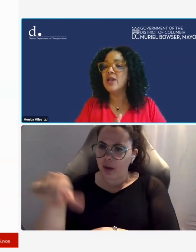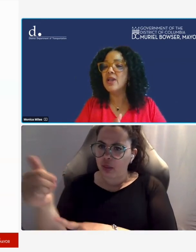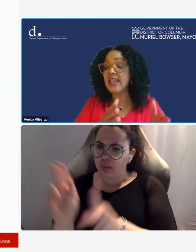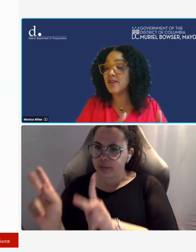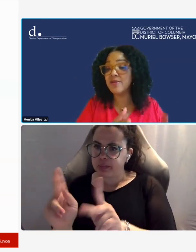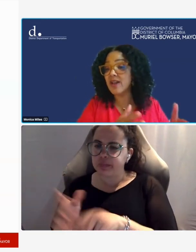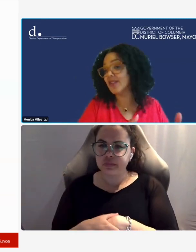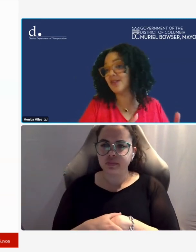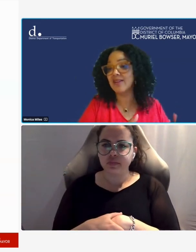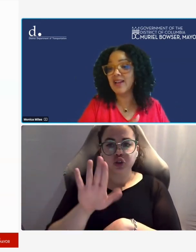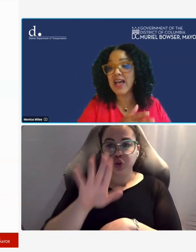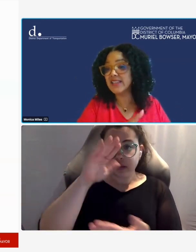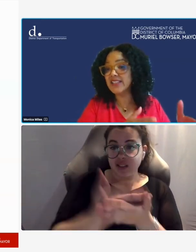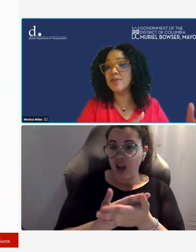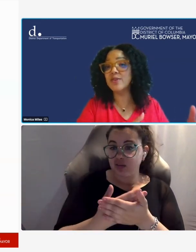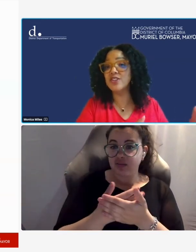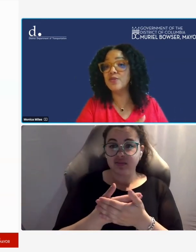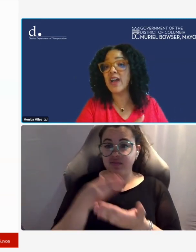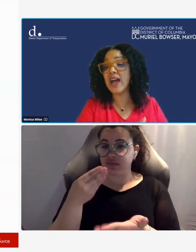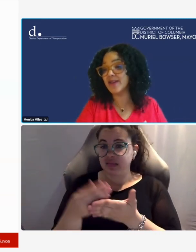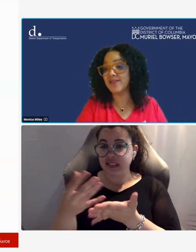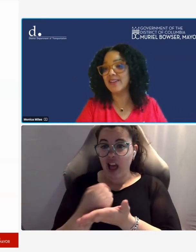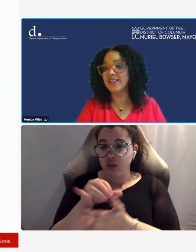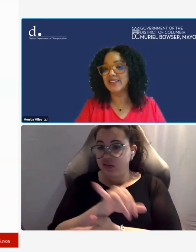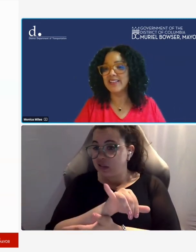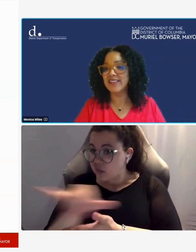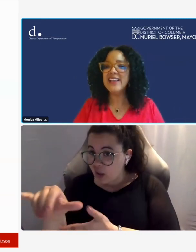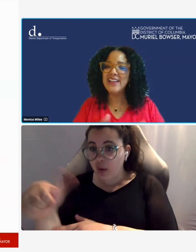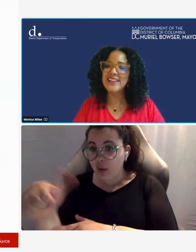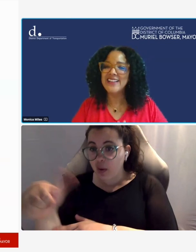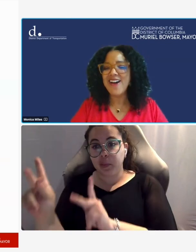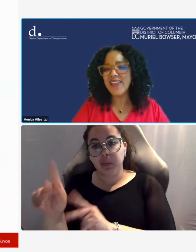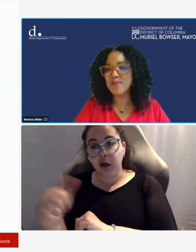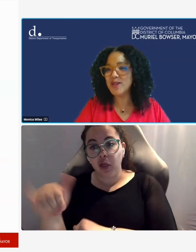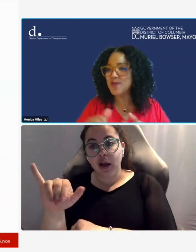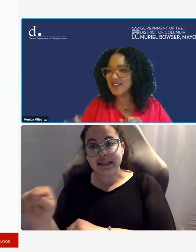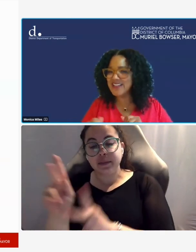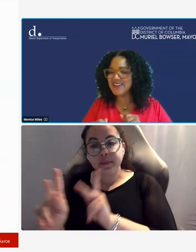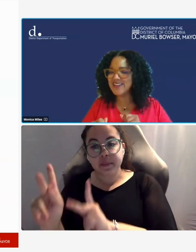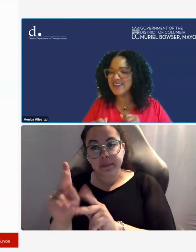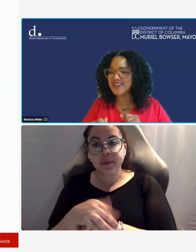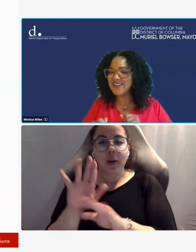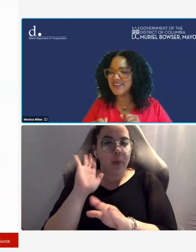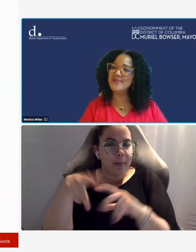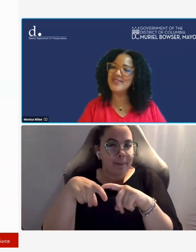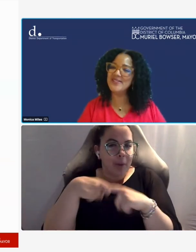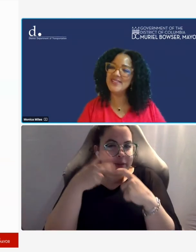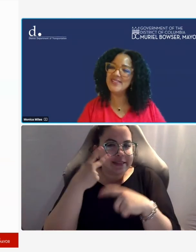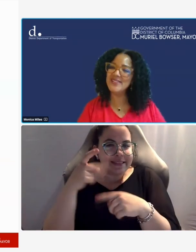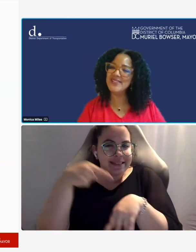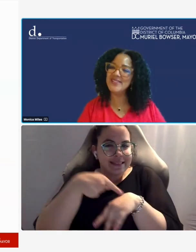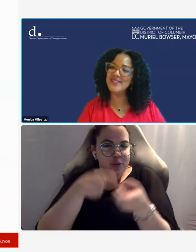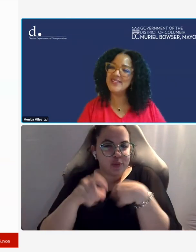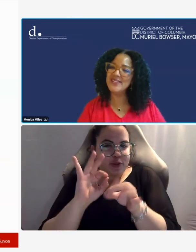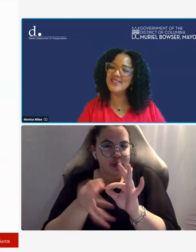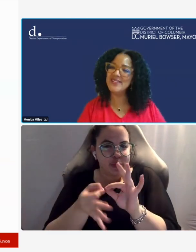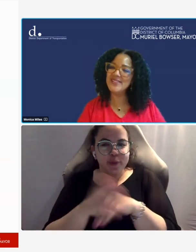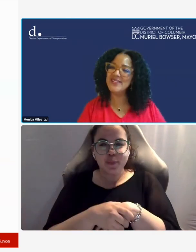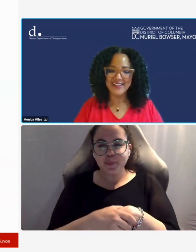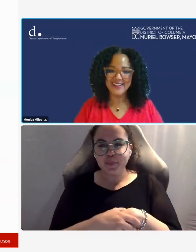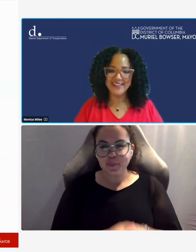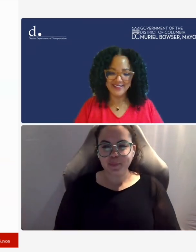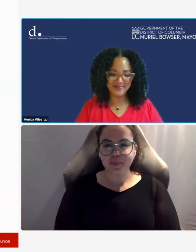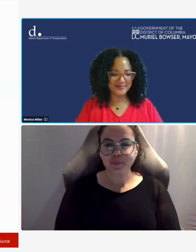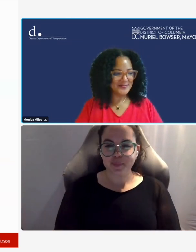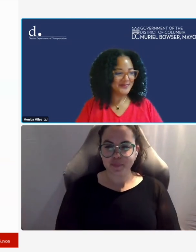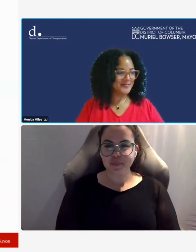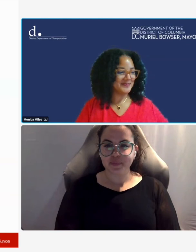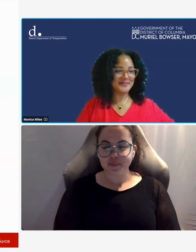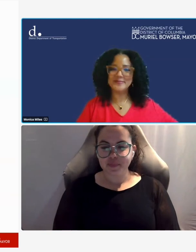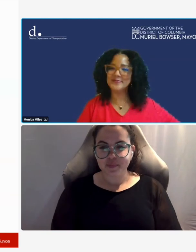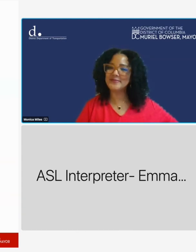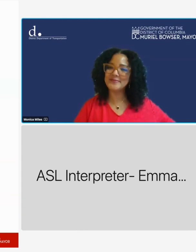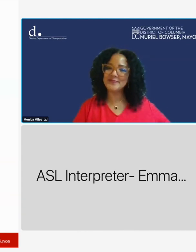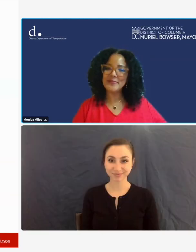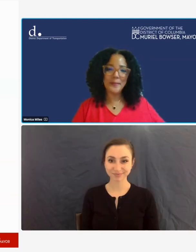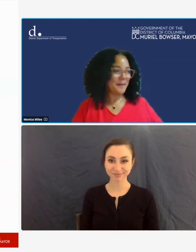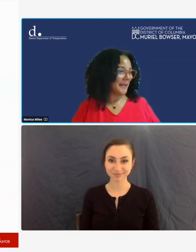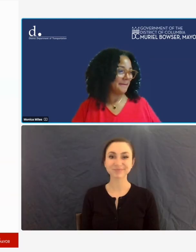as every other i.t person you've hired okay okay i'm going to pause here i see it's time to swap